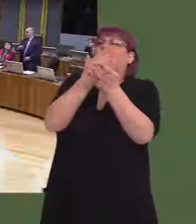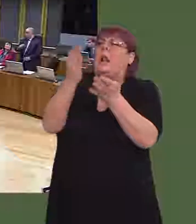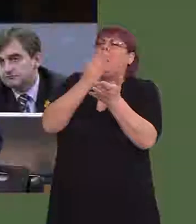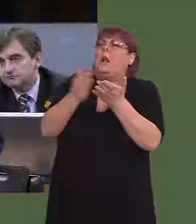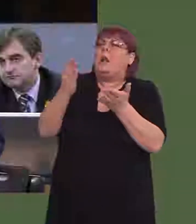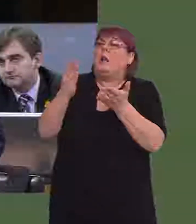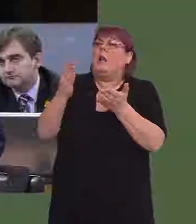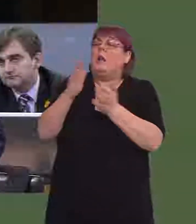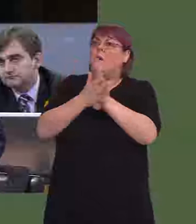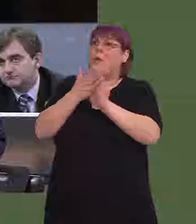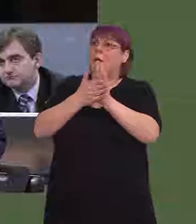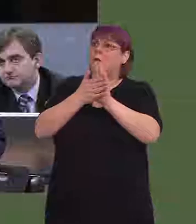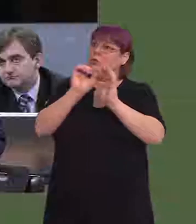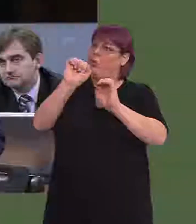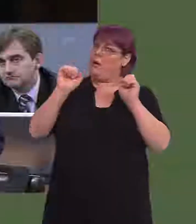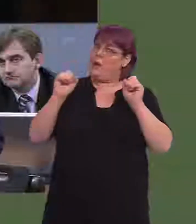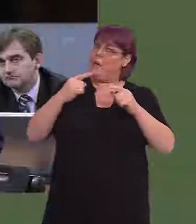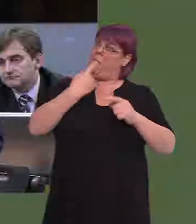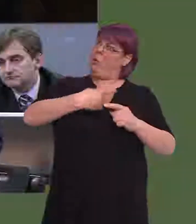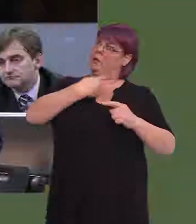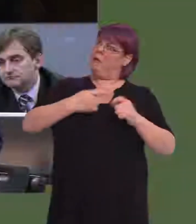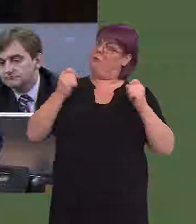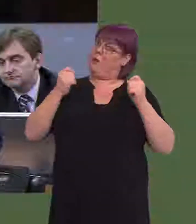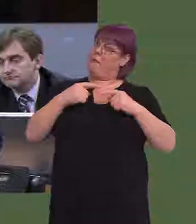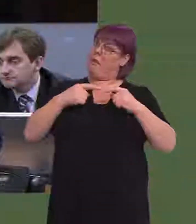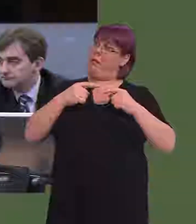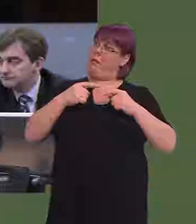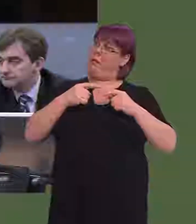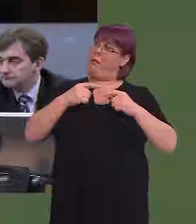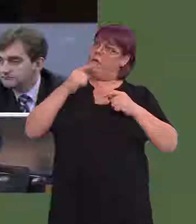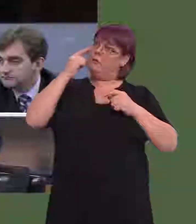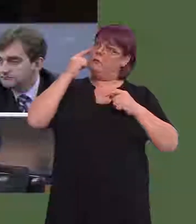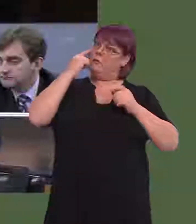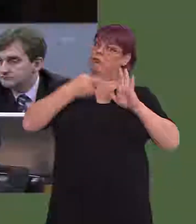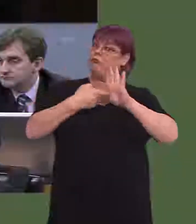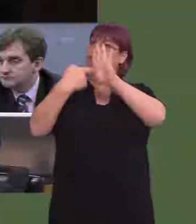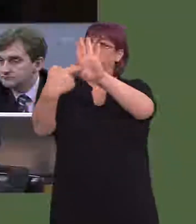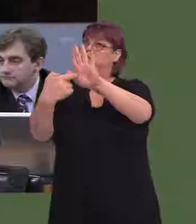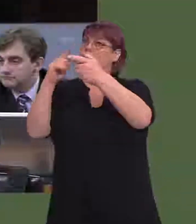your personal e-mail accounts were made available to the Permanent Secretary's inquiry,